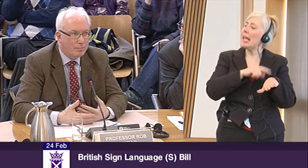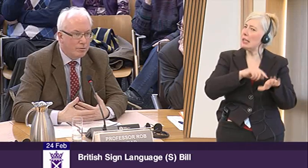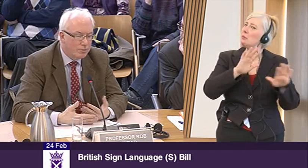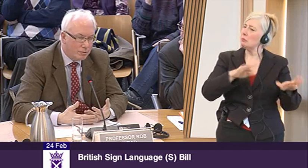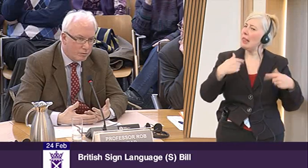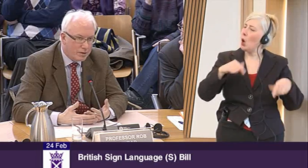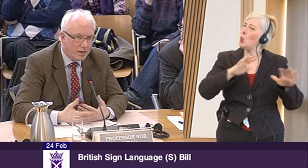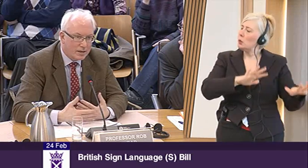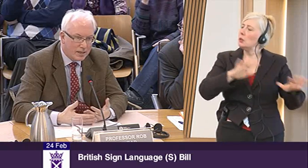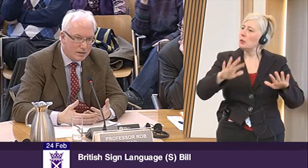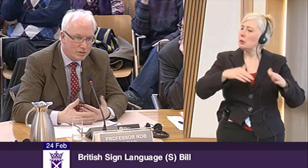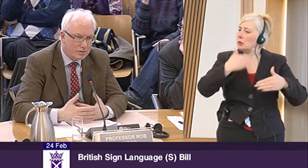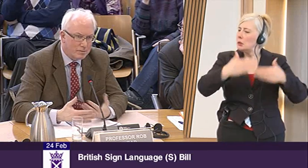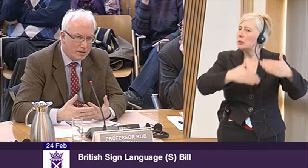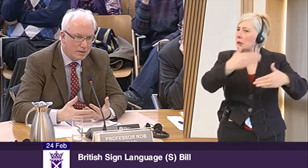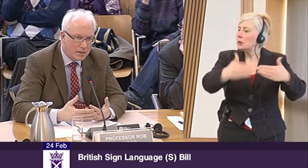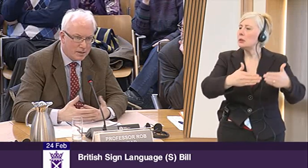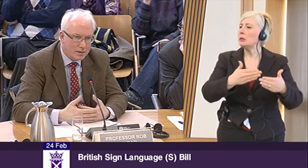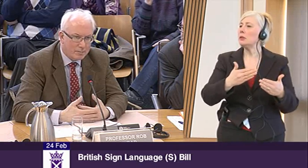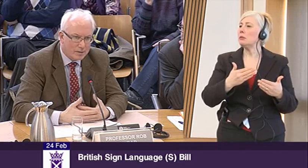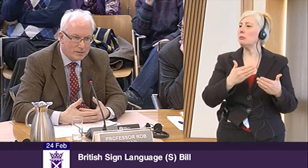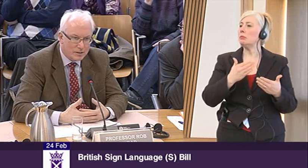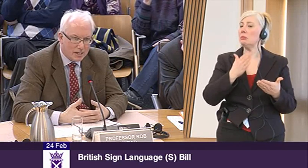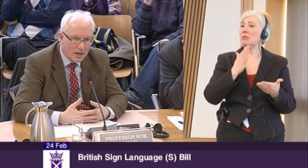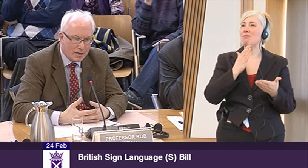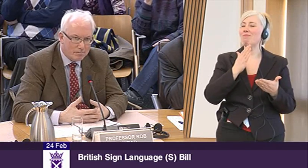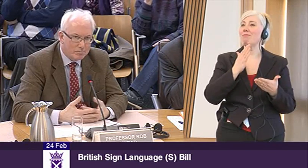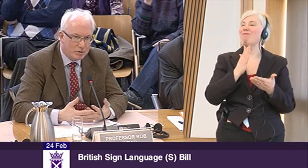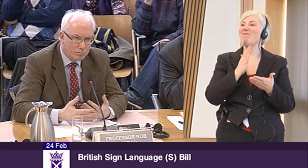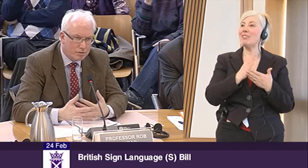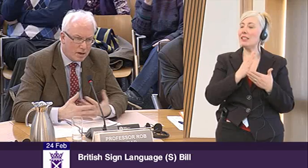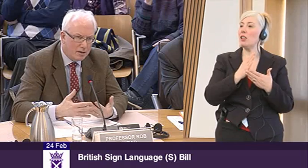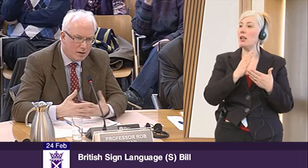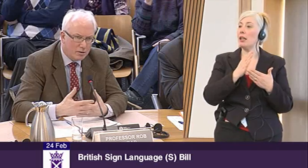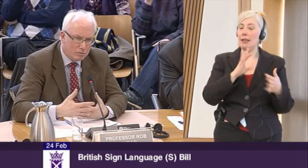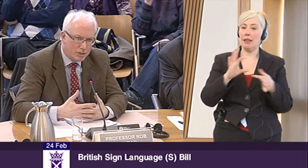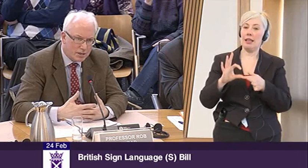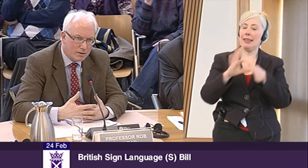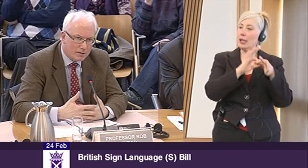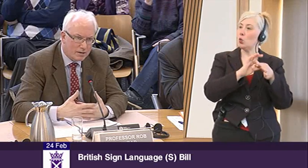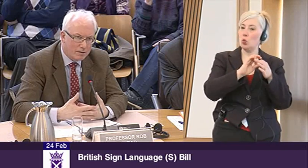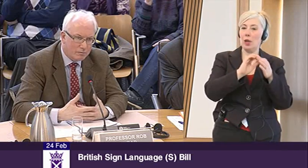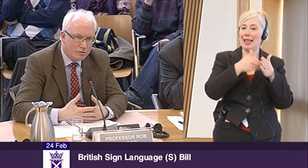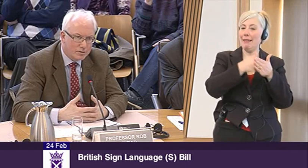do that, especially because language development is a complicated matter. It is not easy to